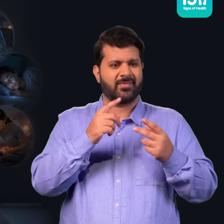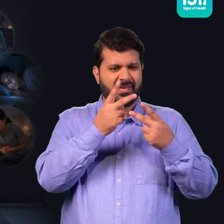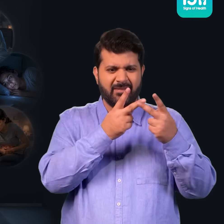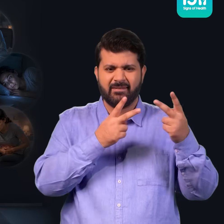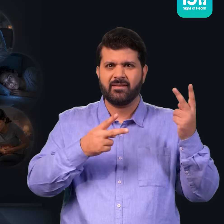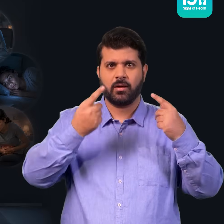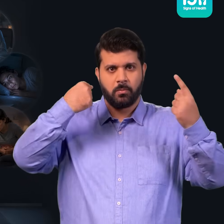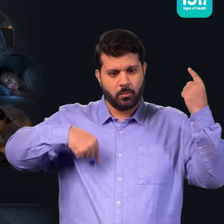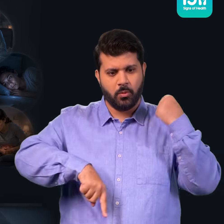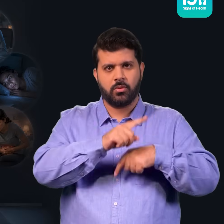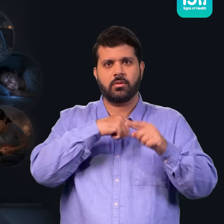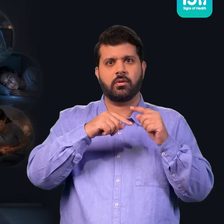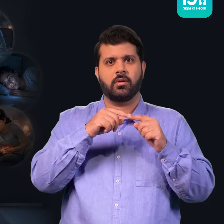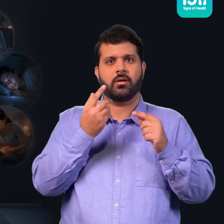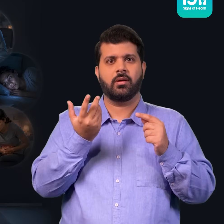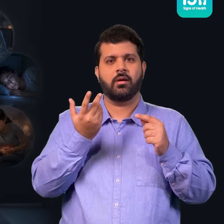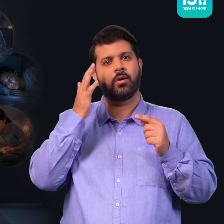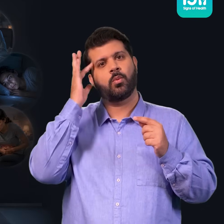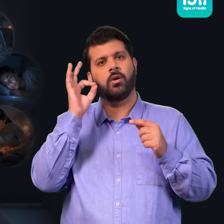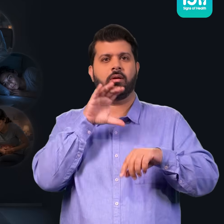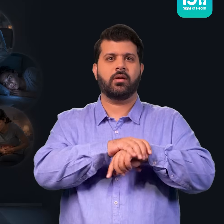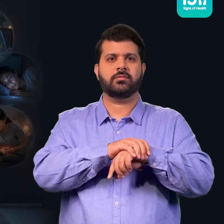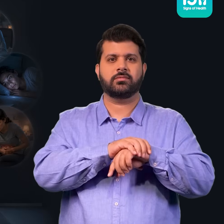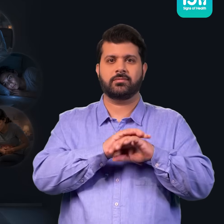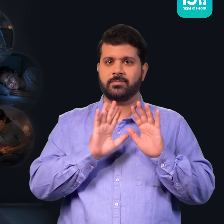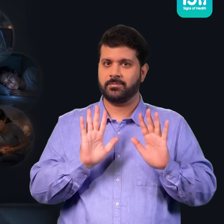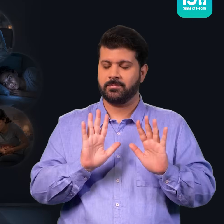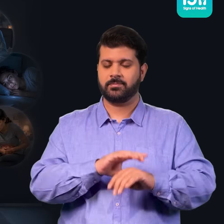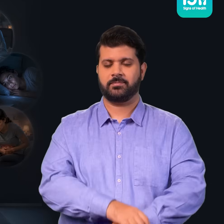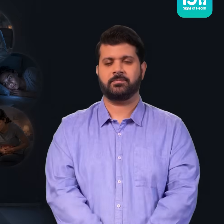All these signals in our body help us to notice.